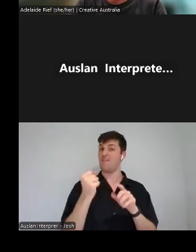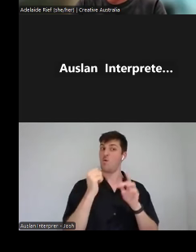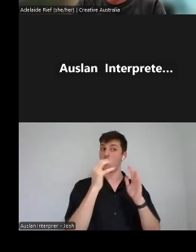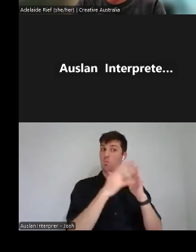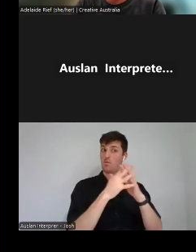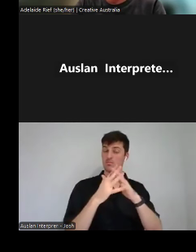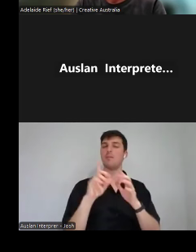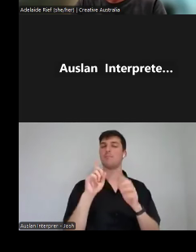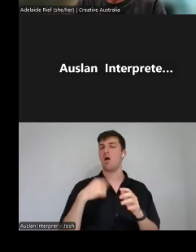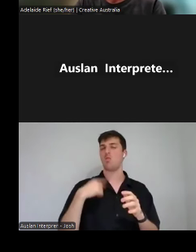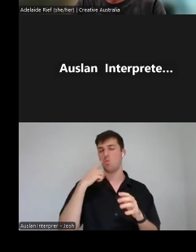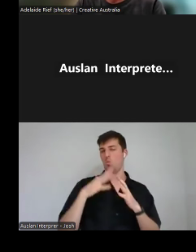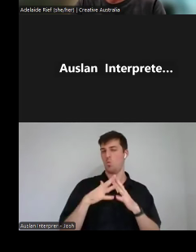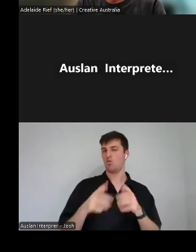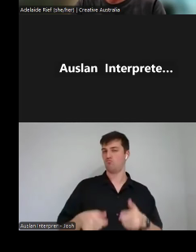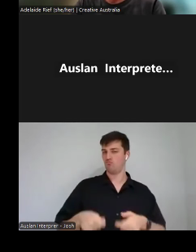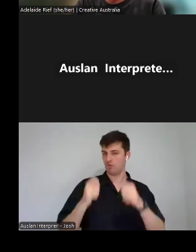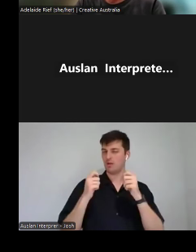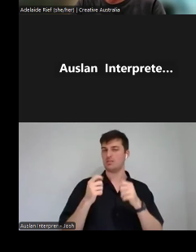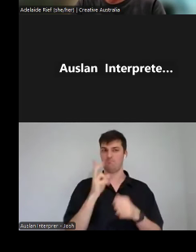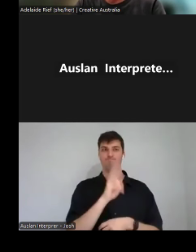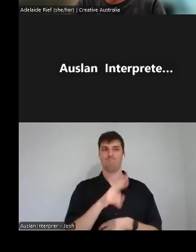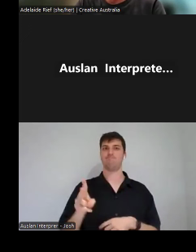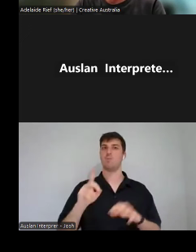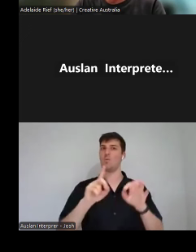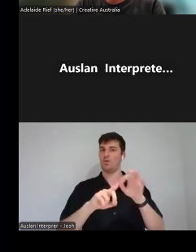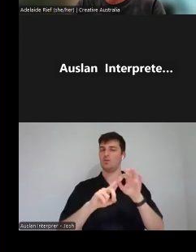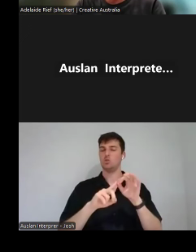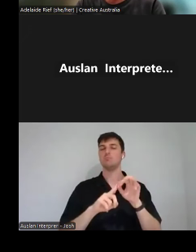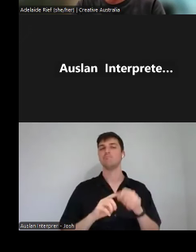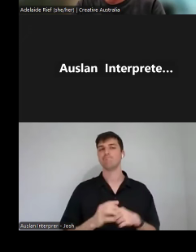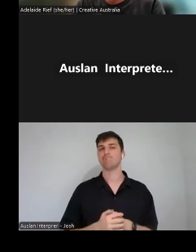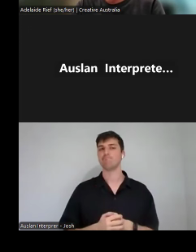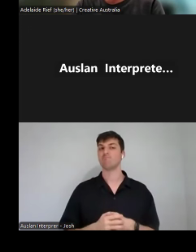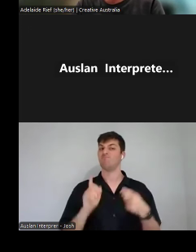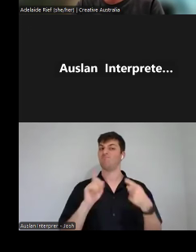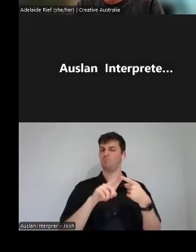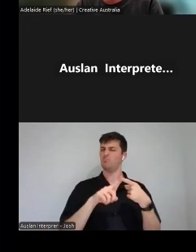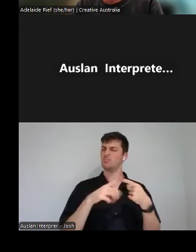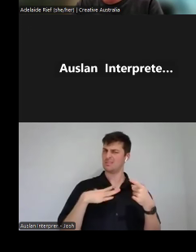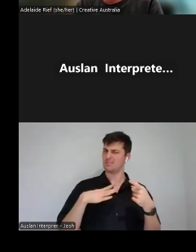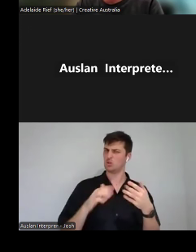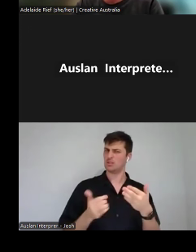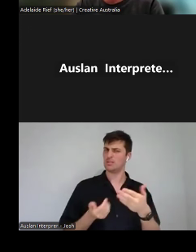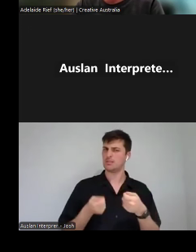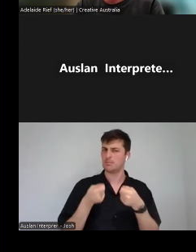mention here because they are really common. The first one is do you need to submit a budget when